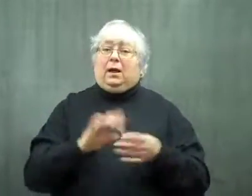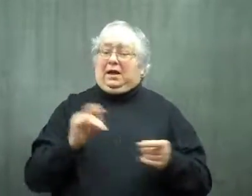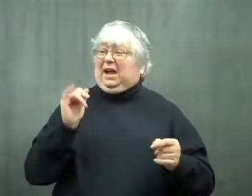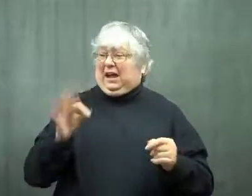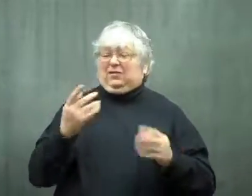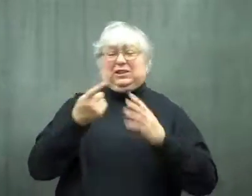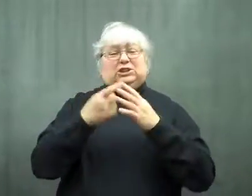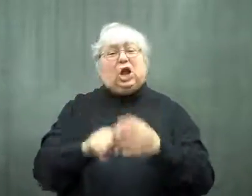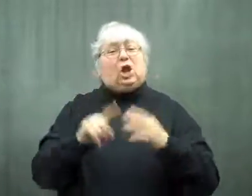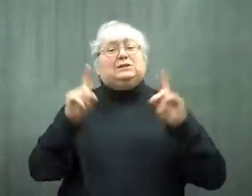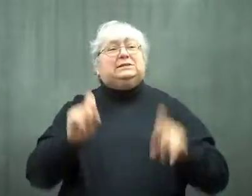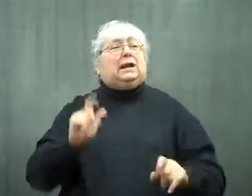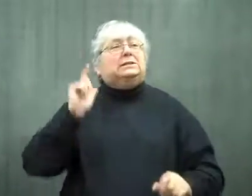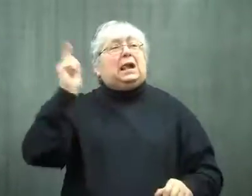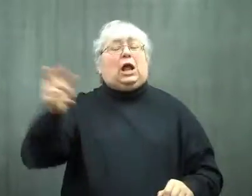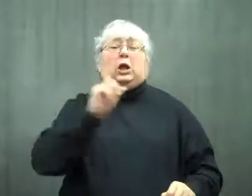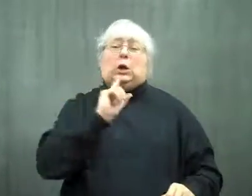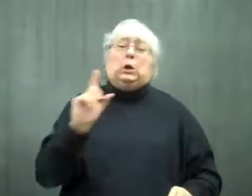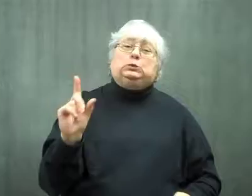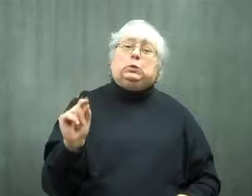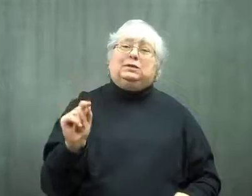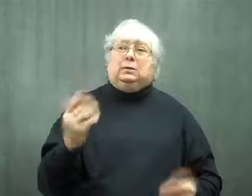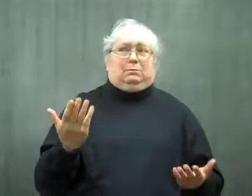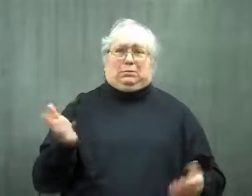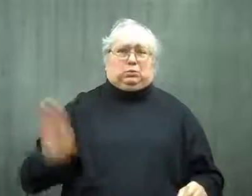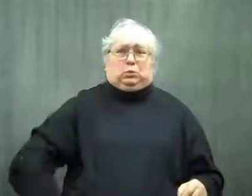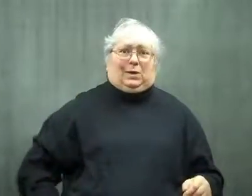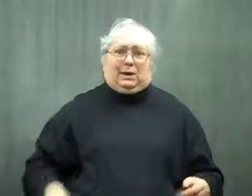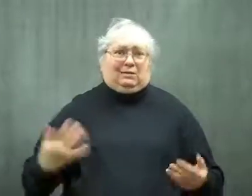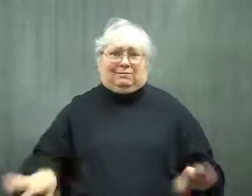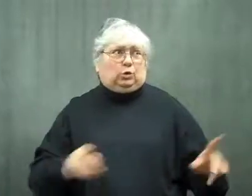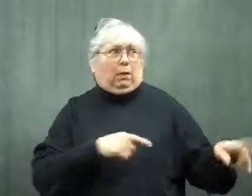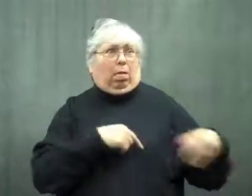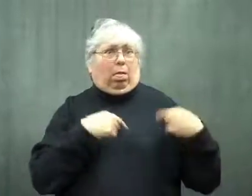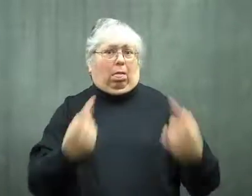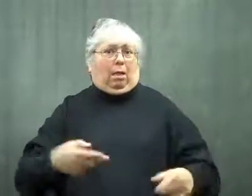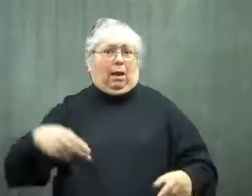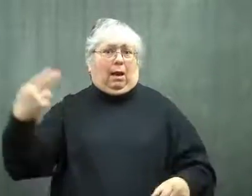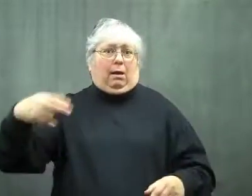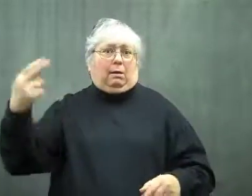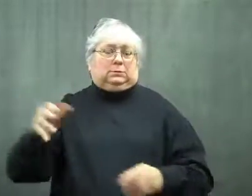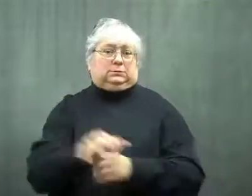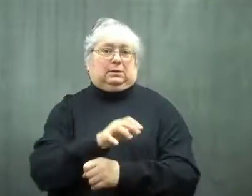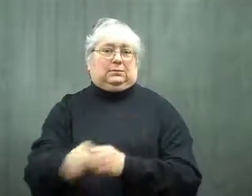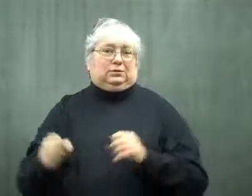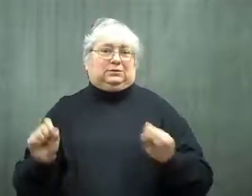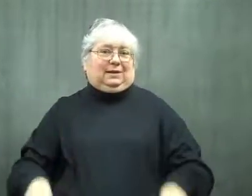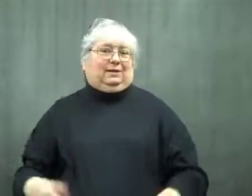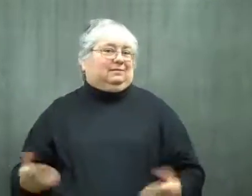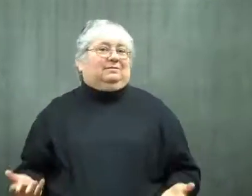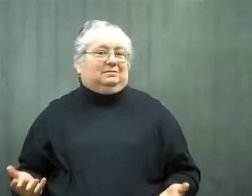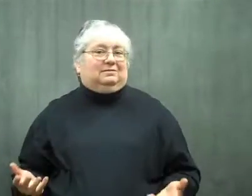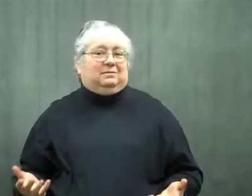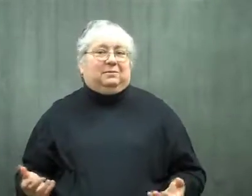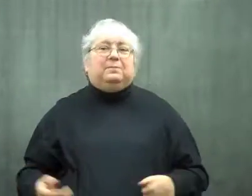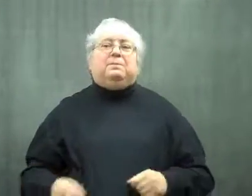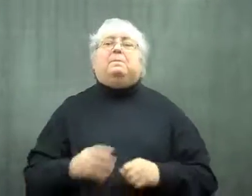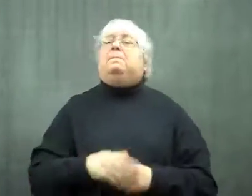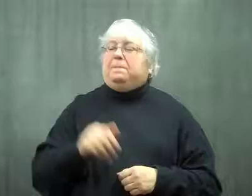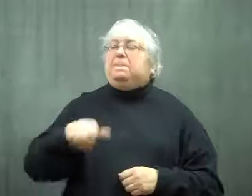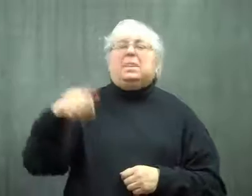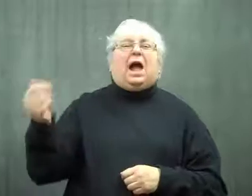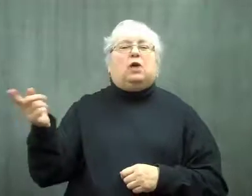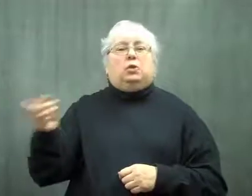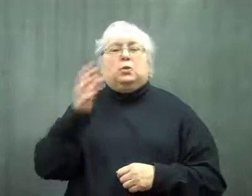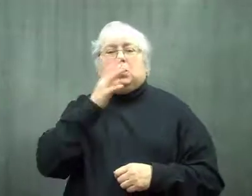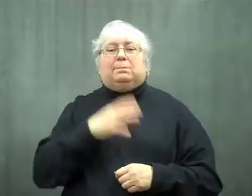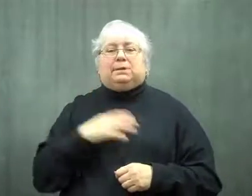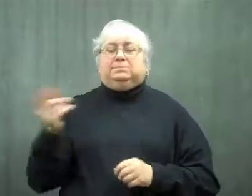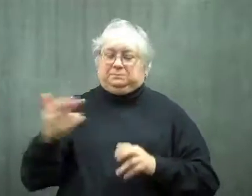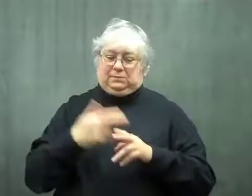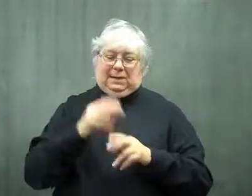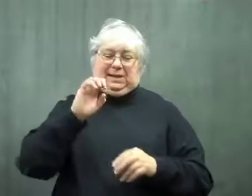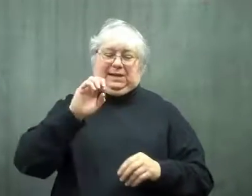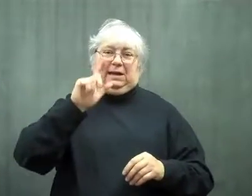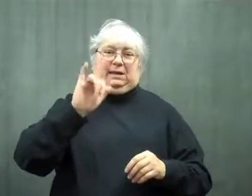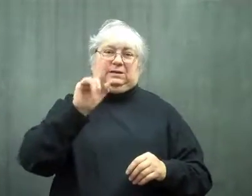She says if testing starts later at age 20, it may be too late.